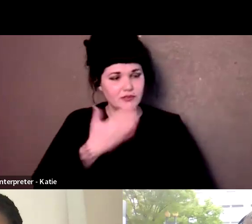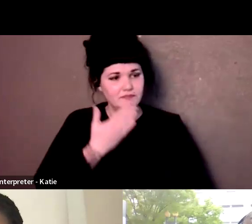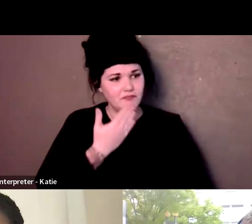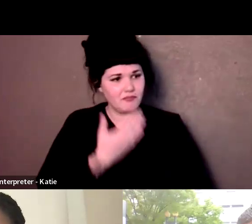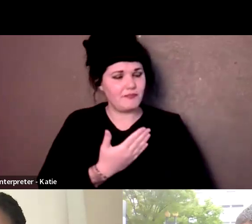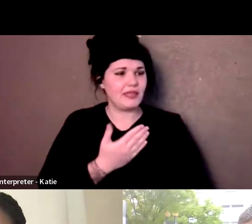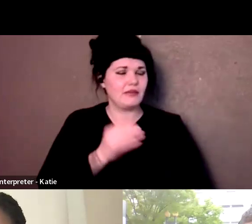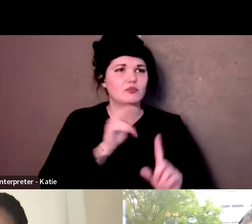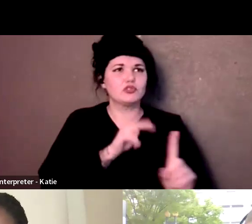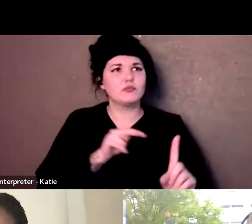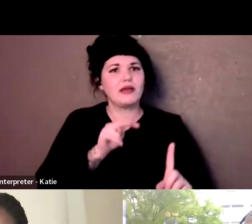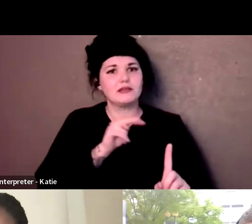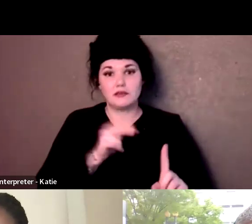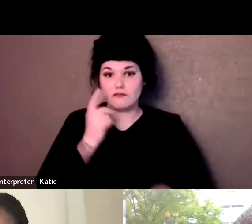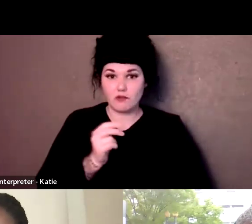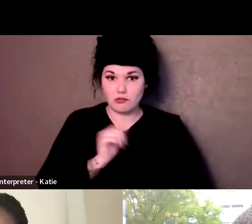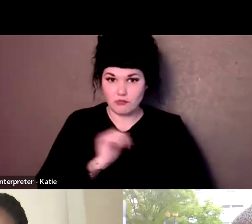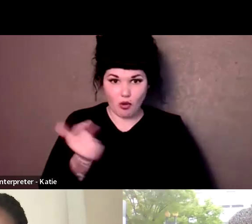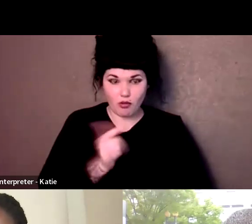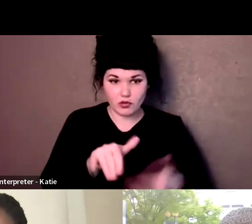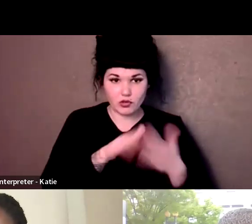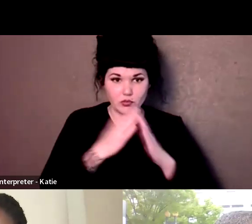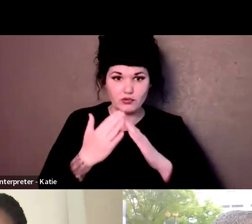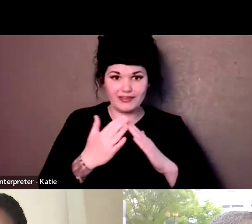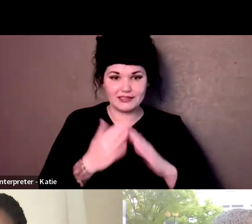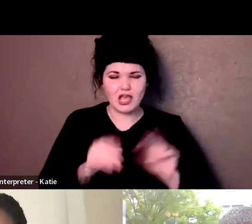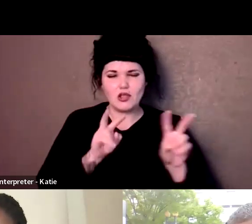communities, and I look forward to hearing more from all of you here. Just a quick